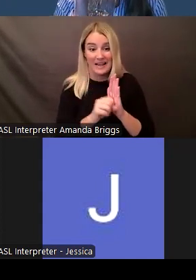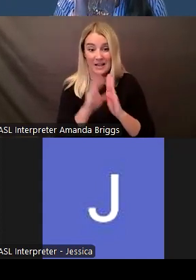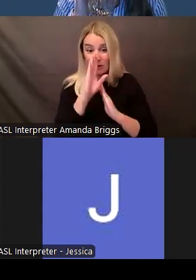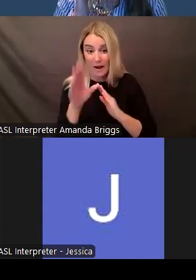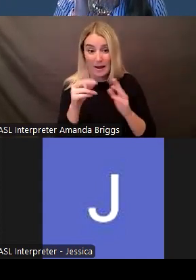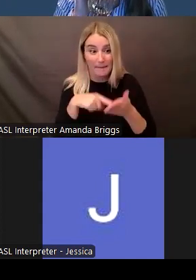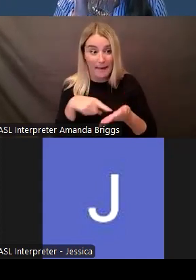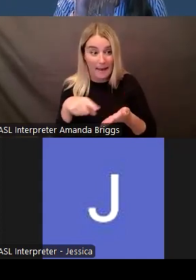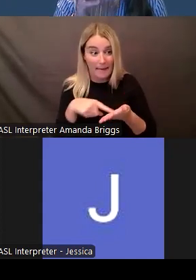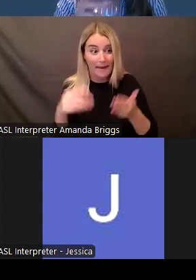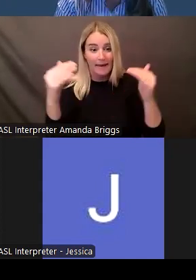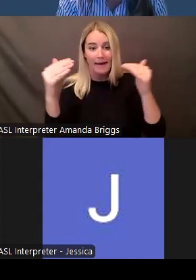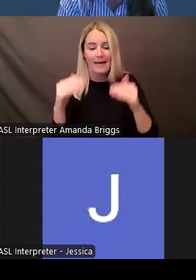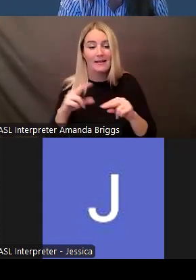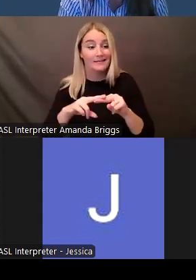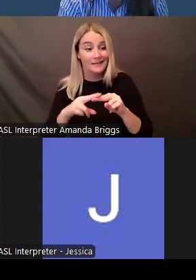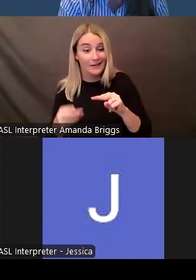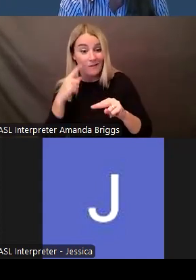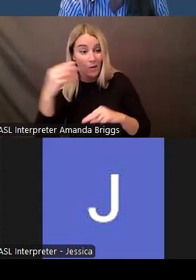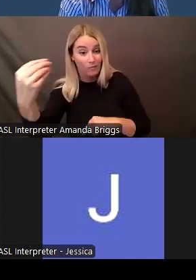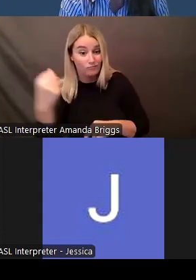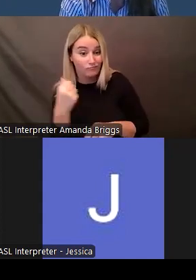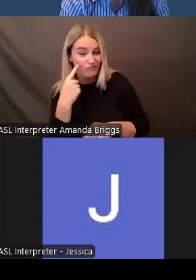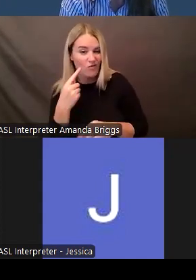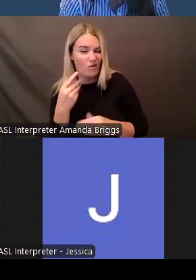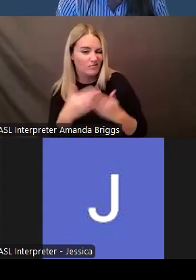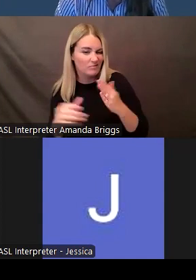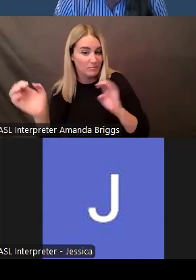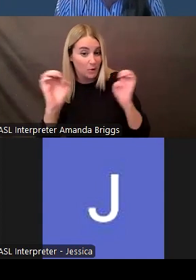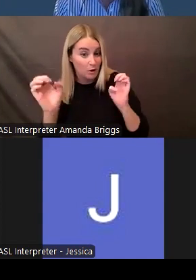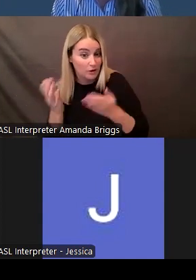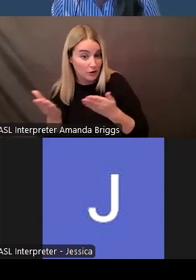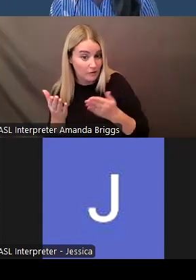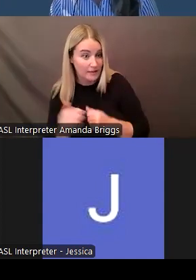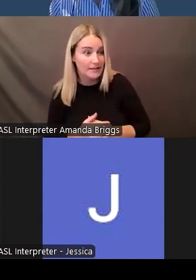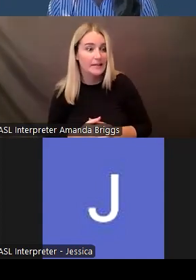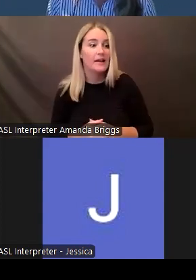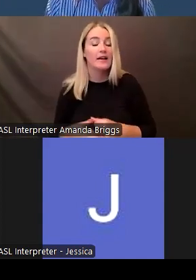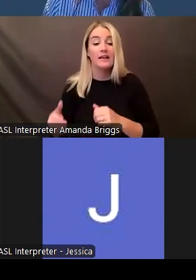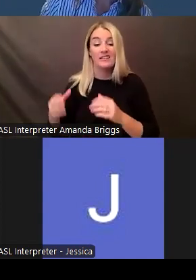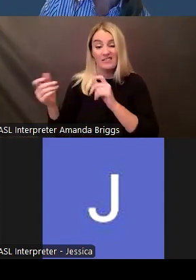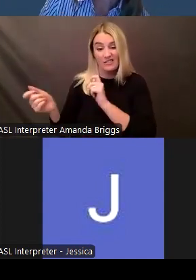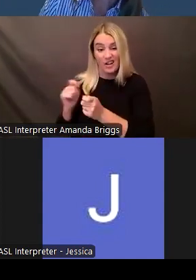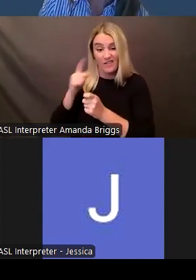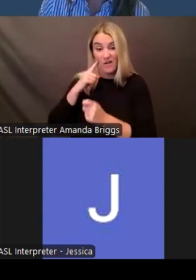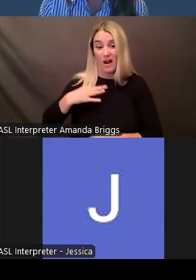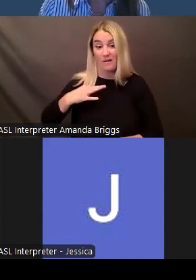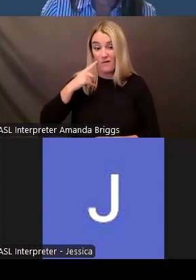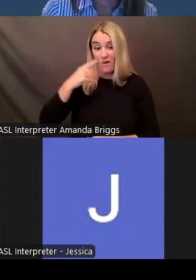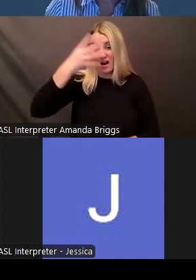decreases to reimbursement for certain emergency services, and changes to eligibility for immigrant groups.